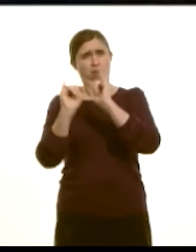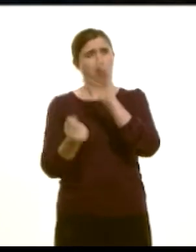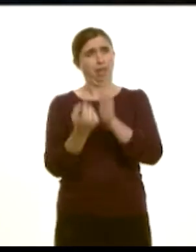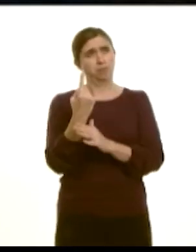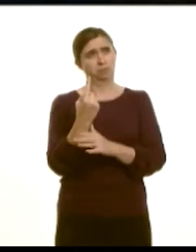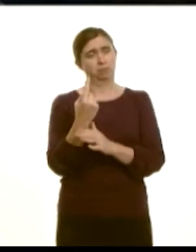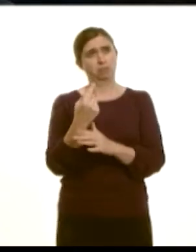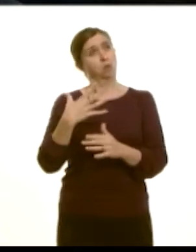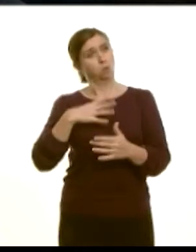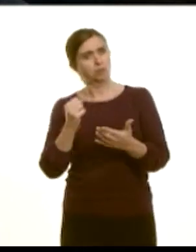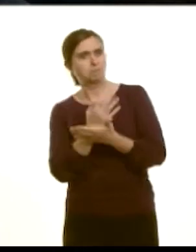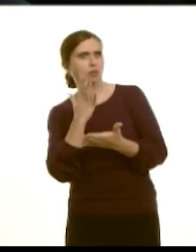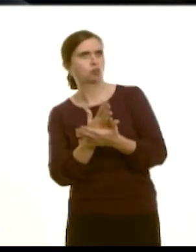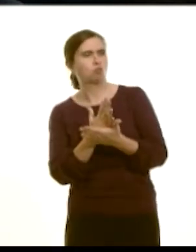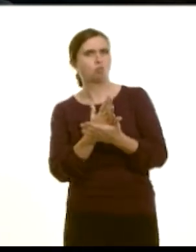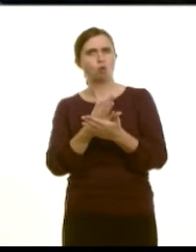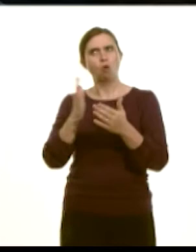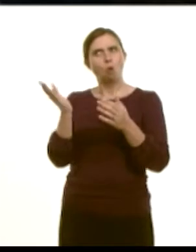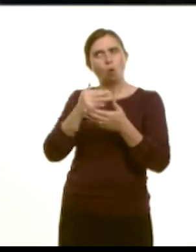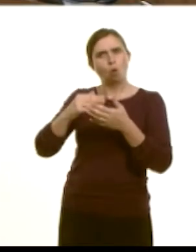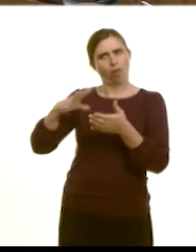not be adversely affected by these cuts?